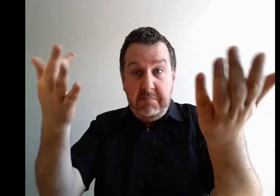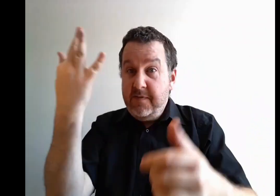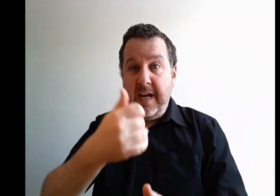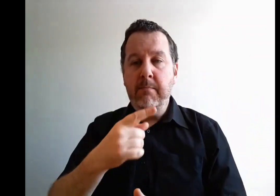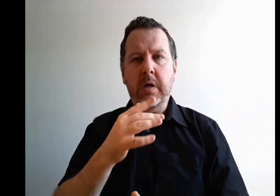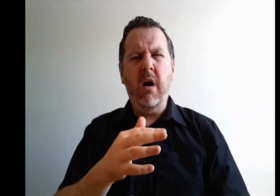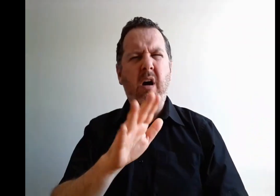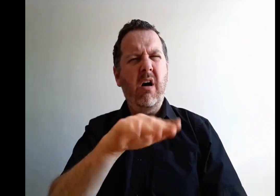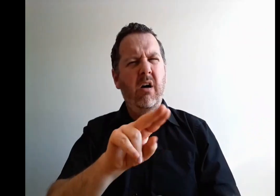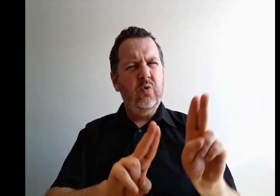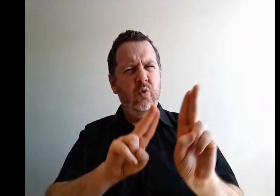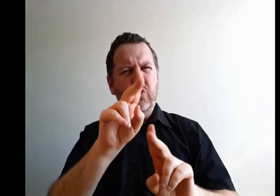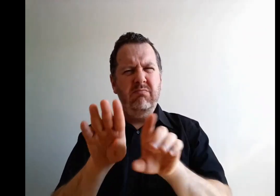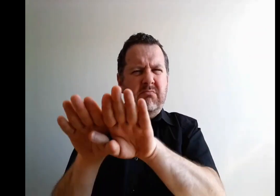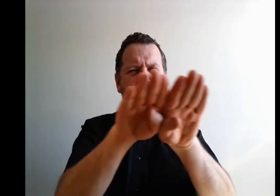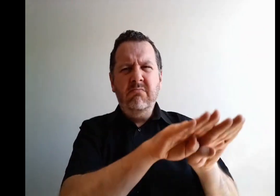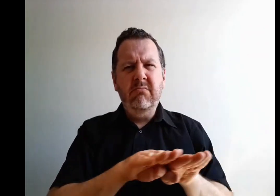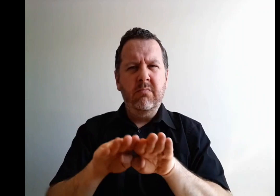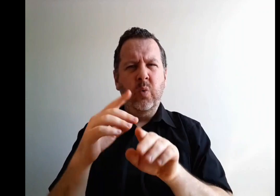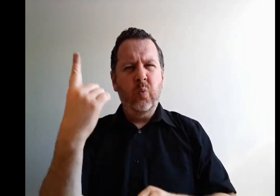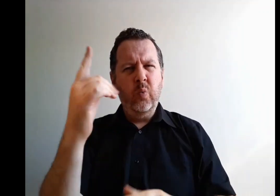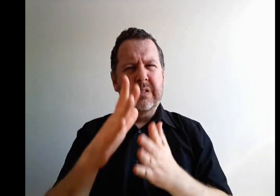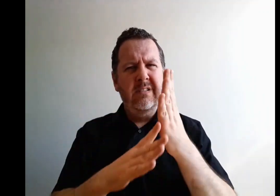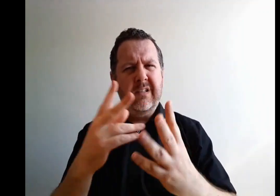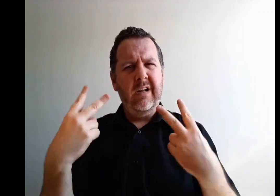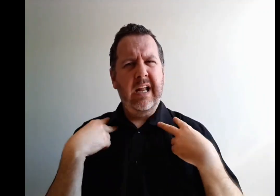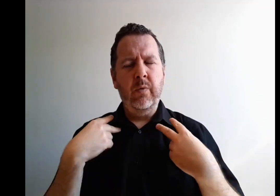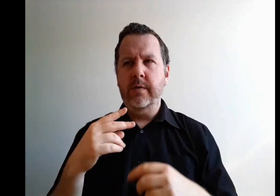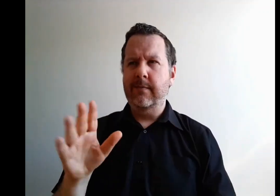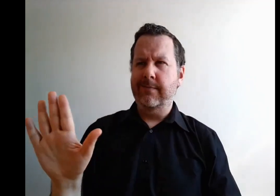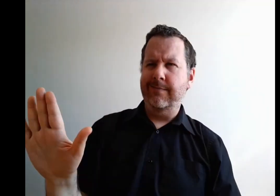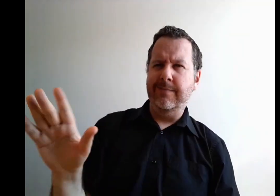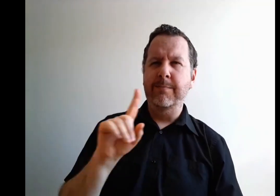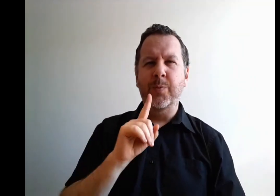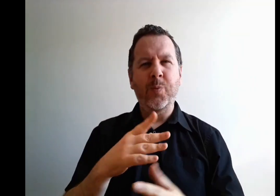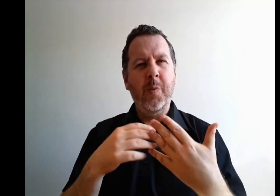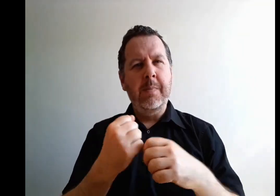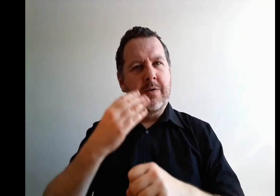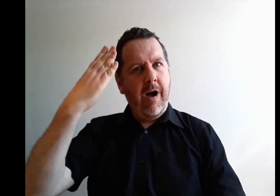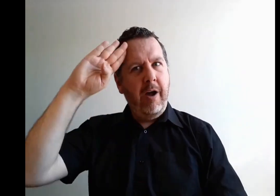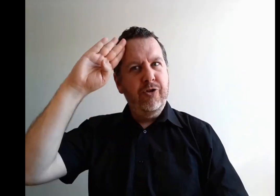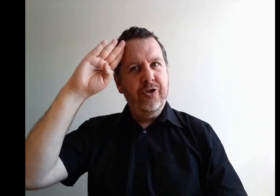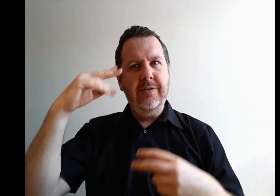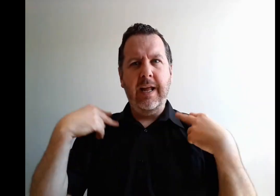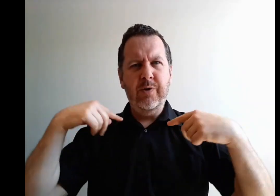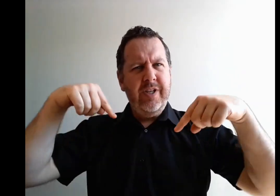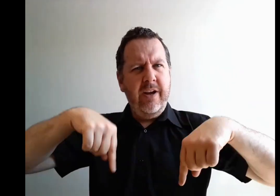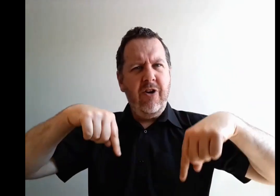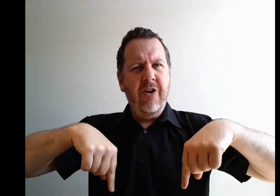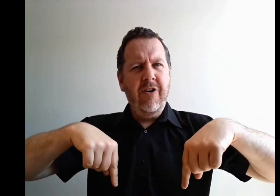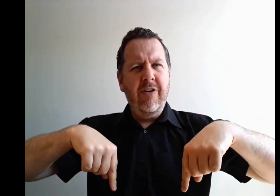"surely it would be easier if it was just one sign language" because obviously with the Irish language, we don't take that position.